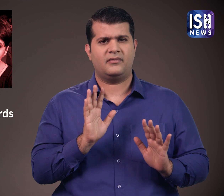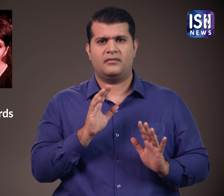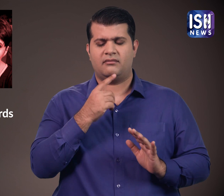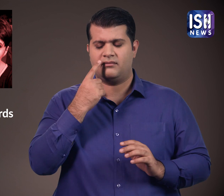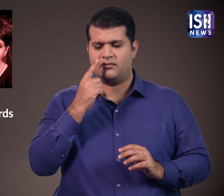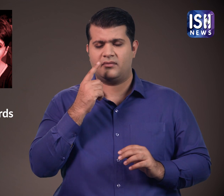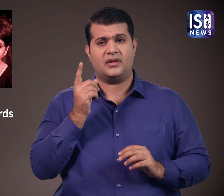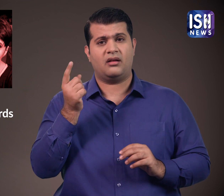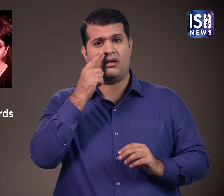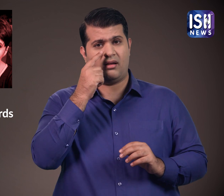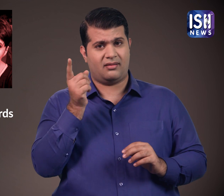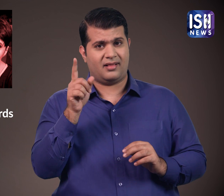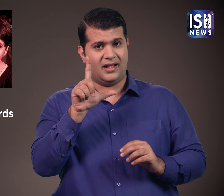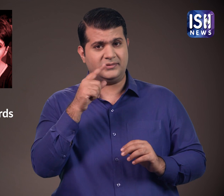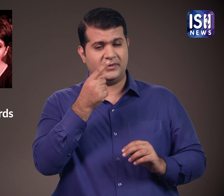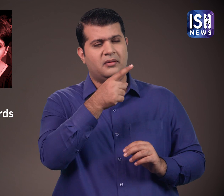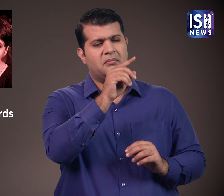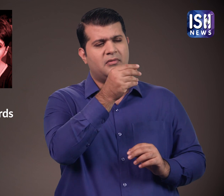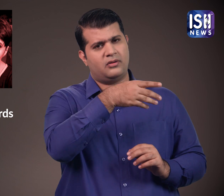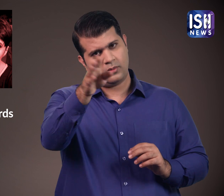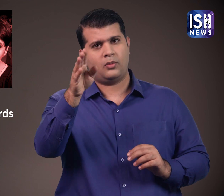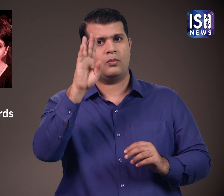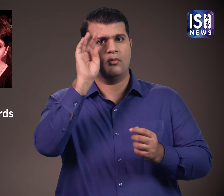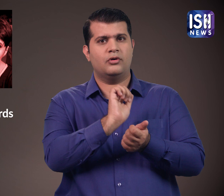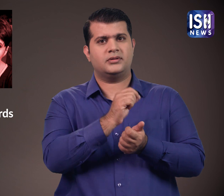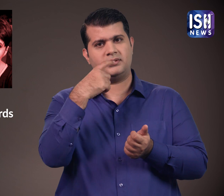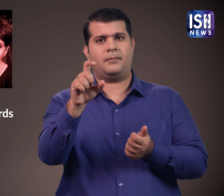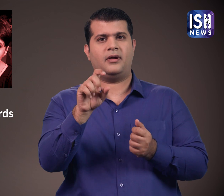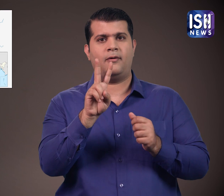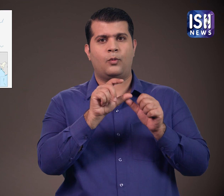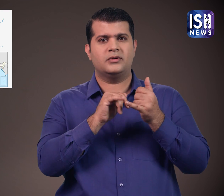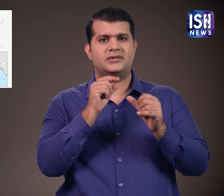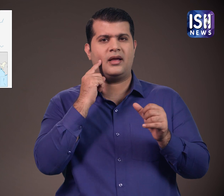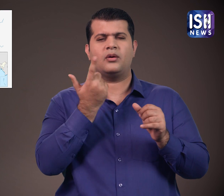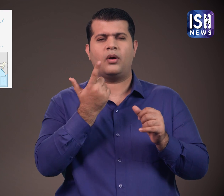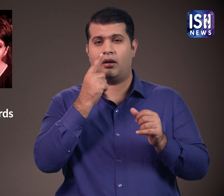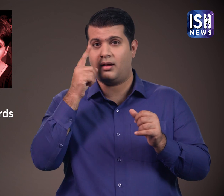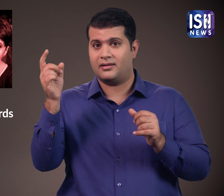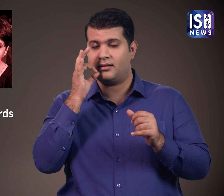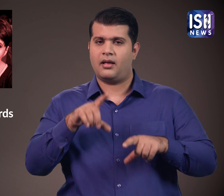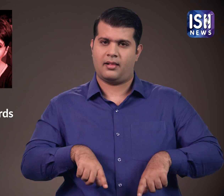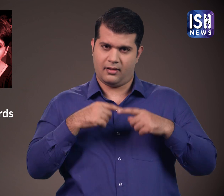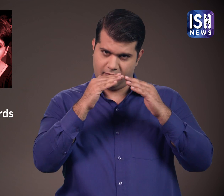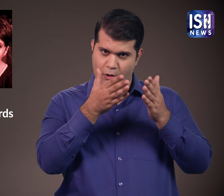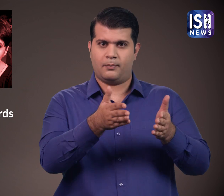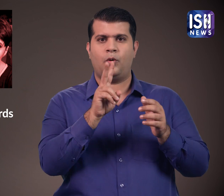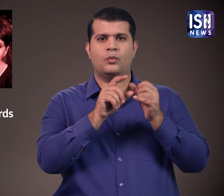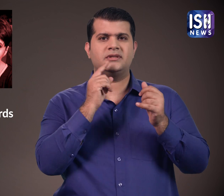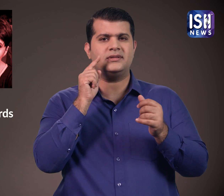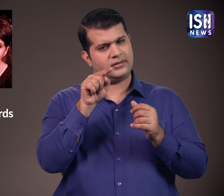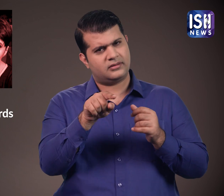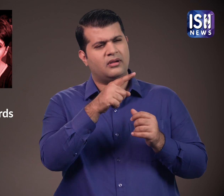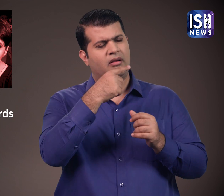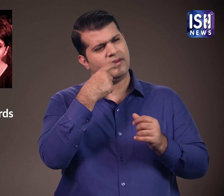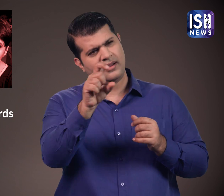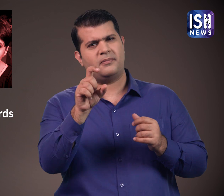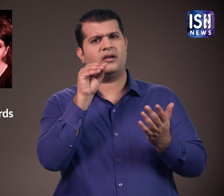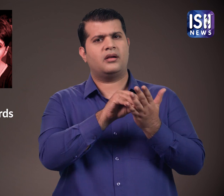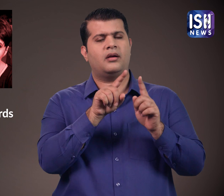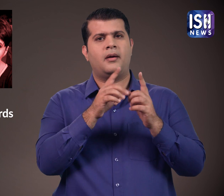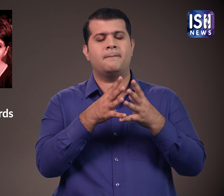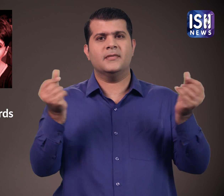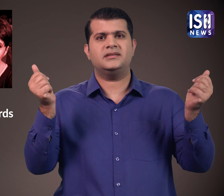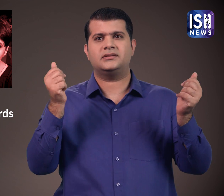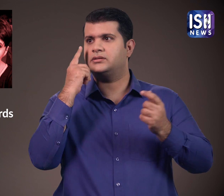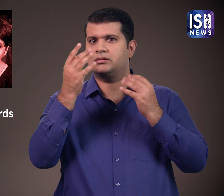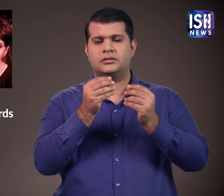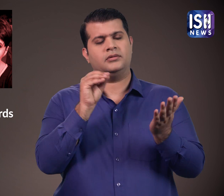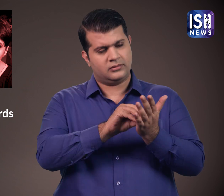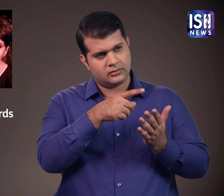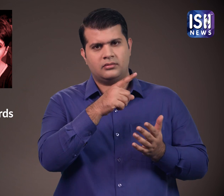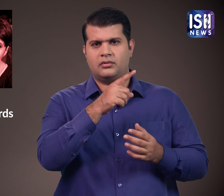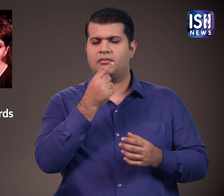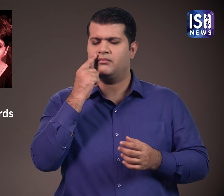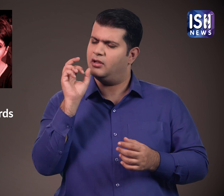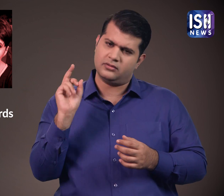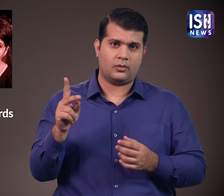Laxman then asked the father to file a missing person's complaint with the Vasai police.